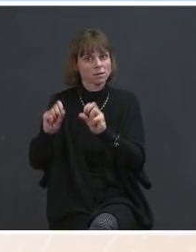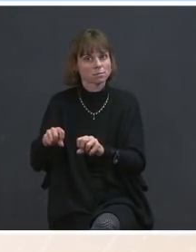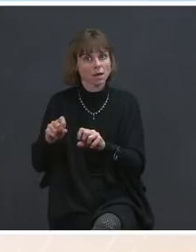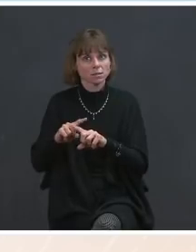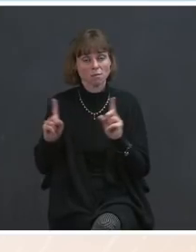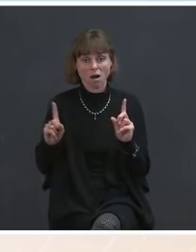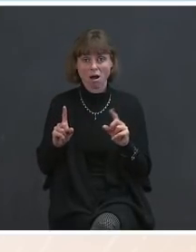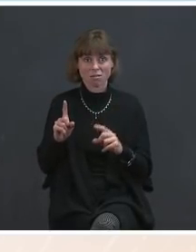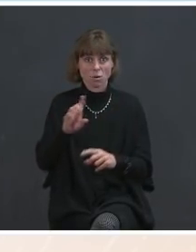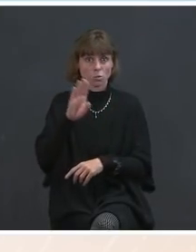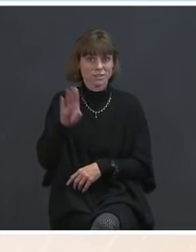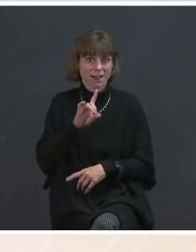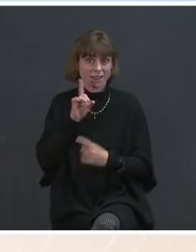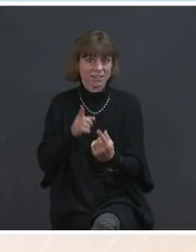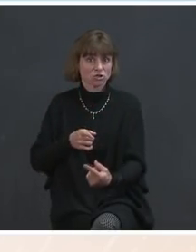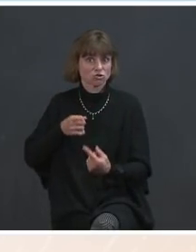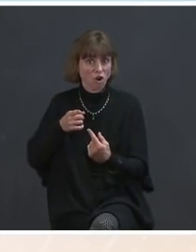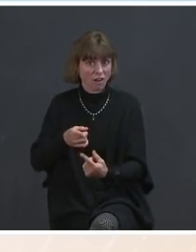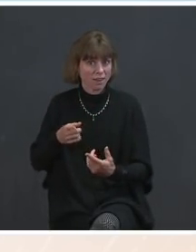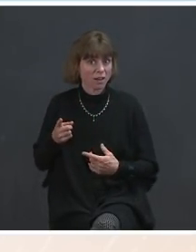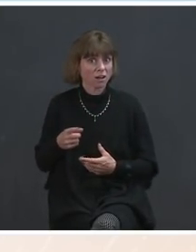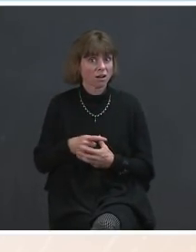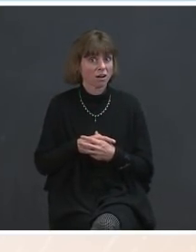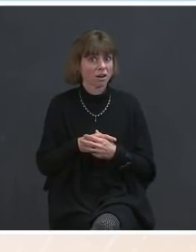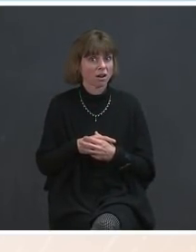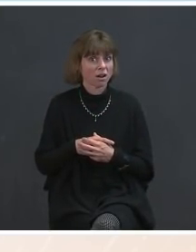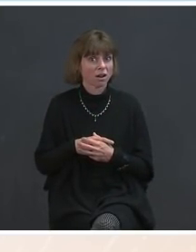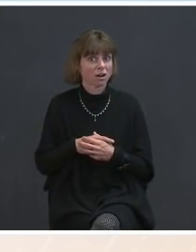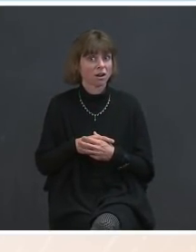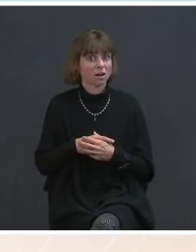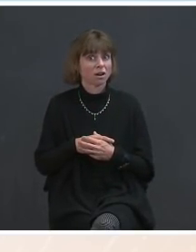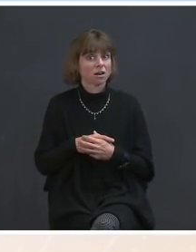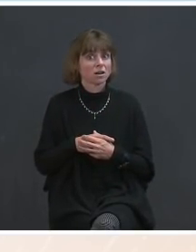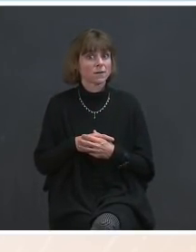So would the -- when can we expect that these countries